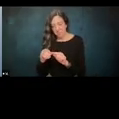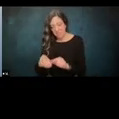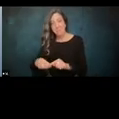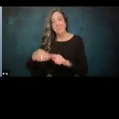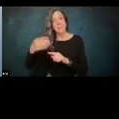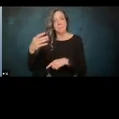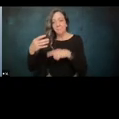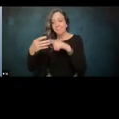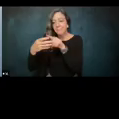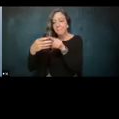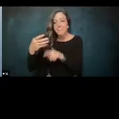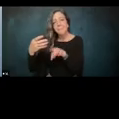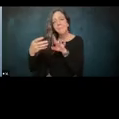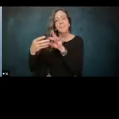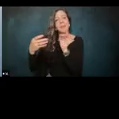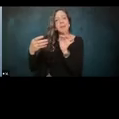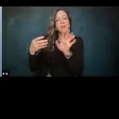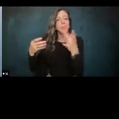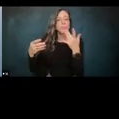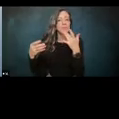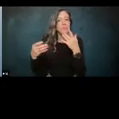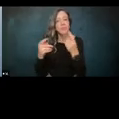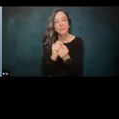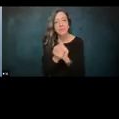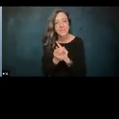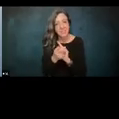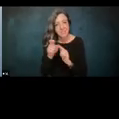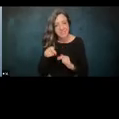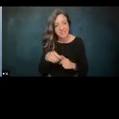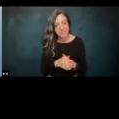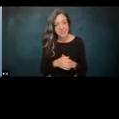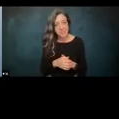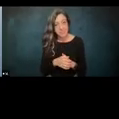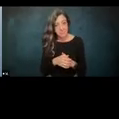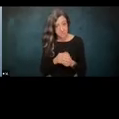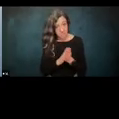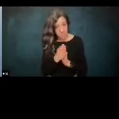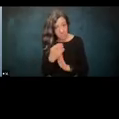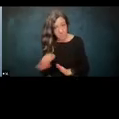up the menu where you select the translation button. If it's turned blue, then it's active.